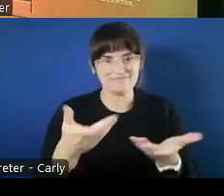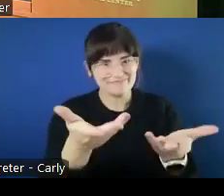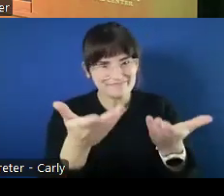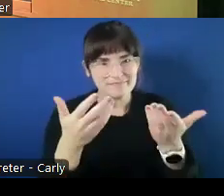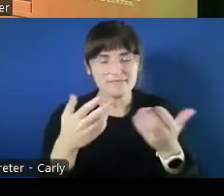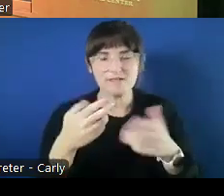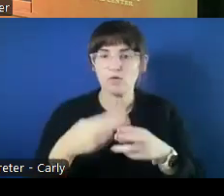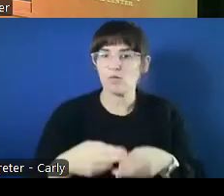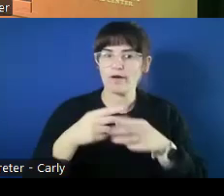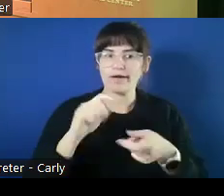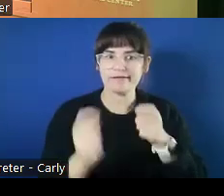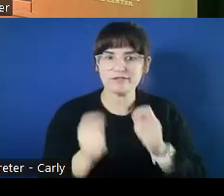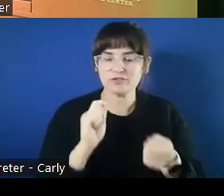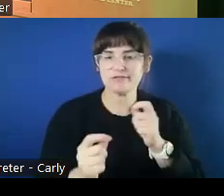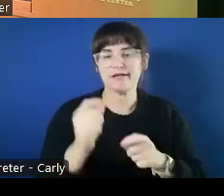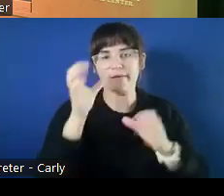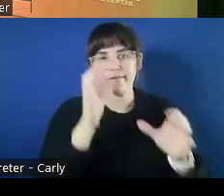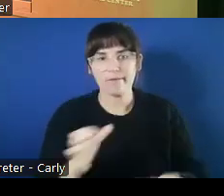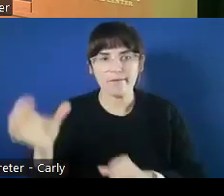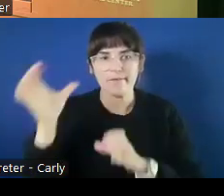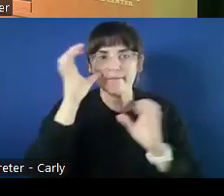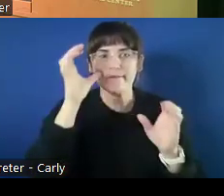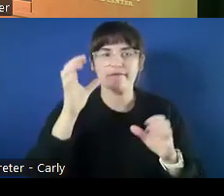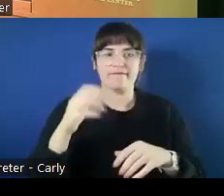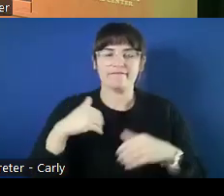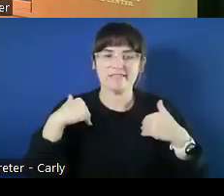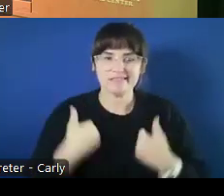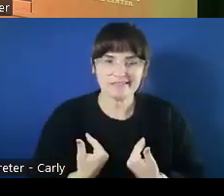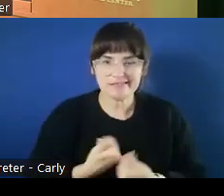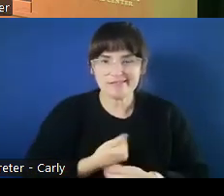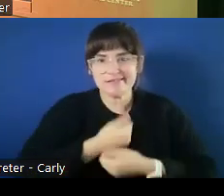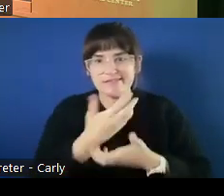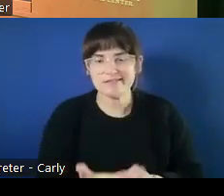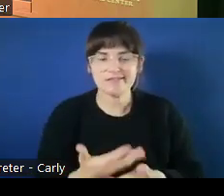weight change sleep disturbance fatigue muscle tension uh it's really hard to actually kind